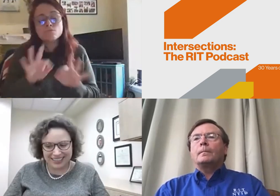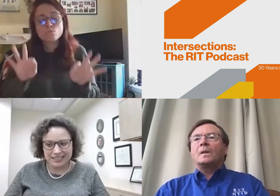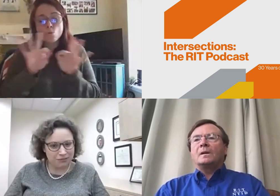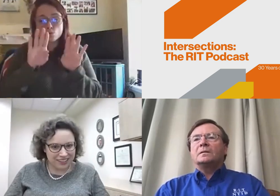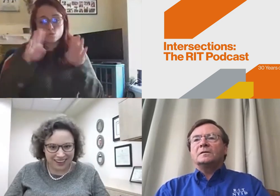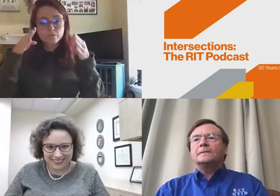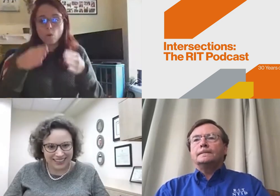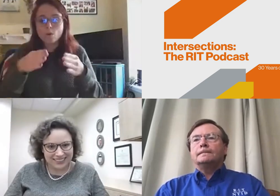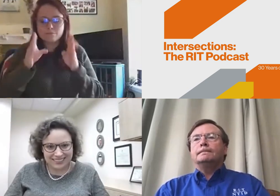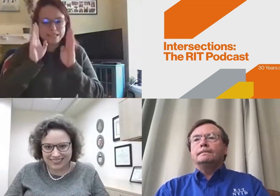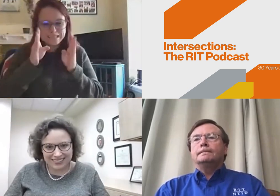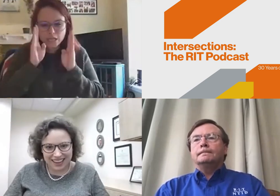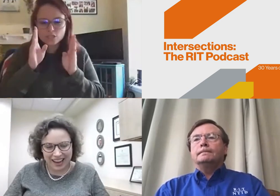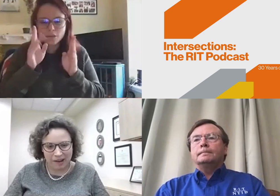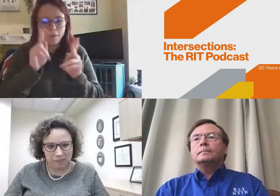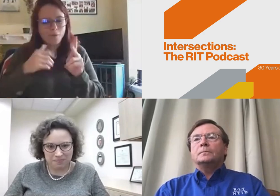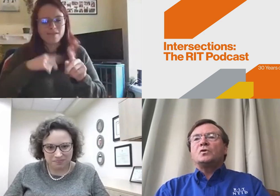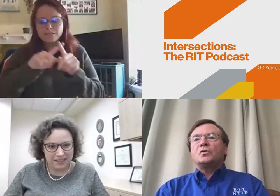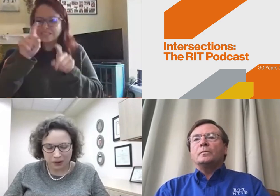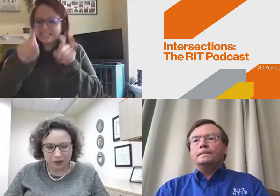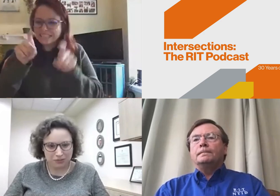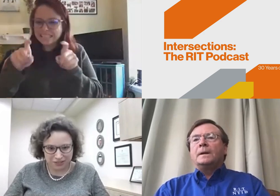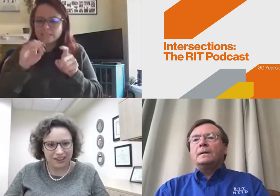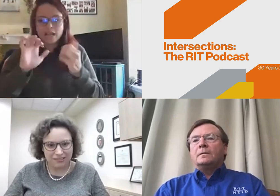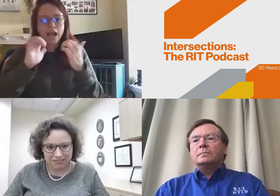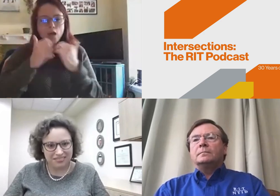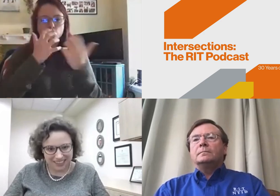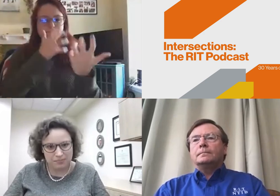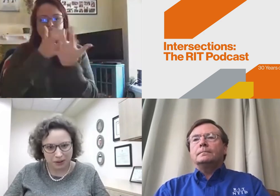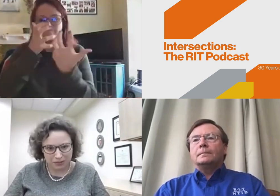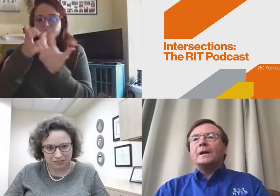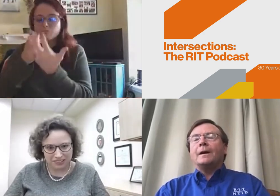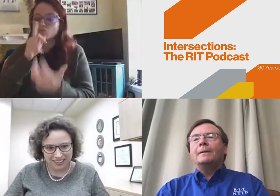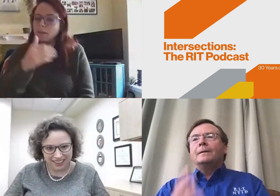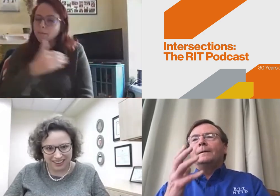needs, different contexts. That's powerful stuff. That's powerful.